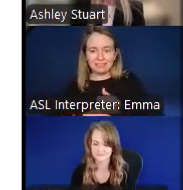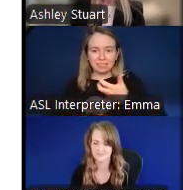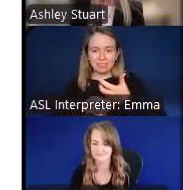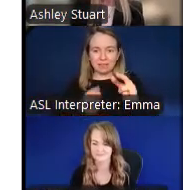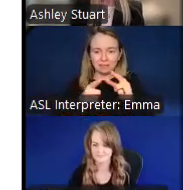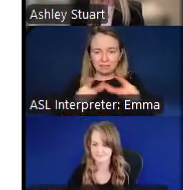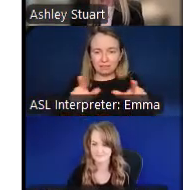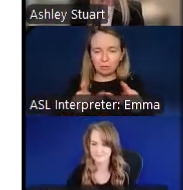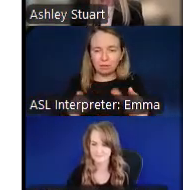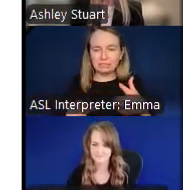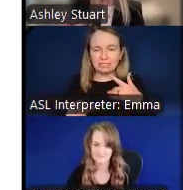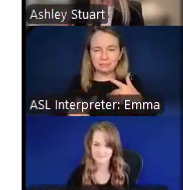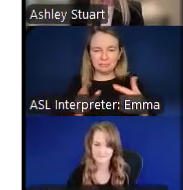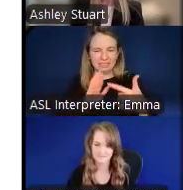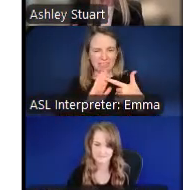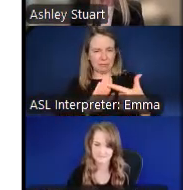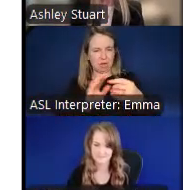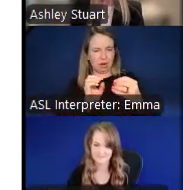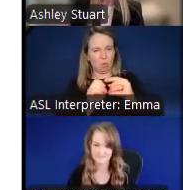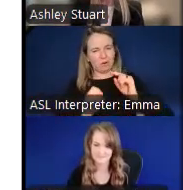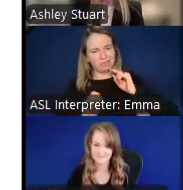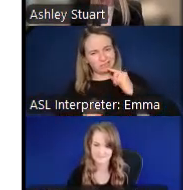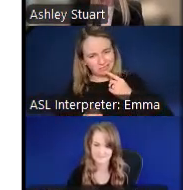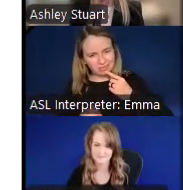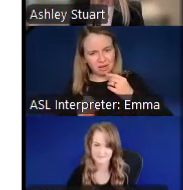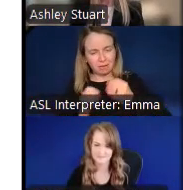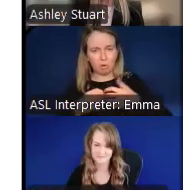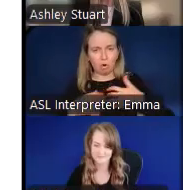often demonstrate more severe and more dysregulated temper